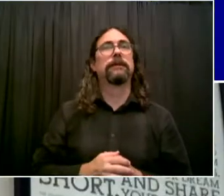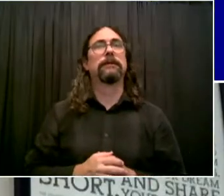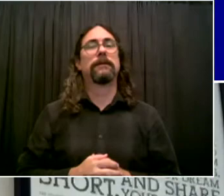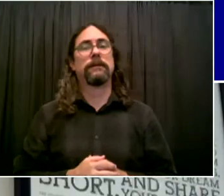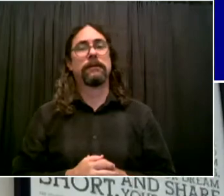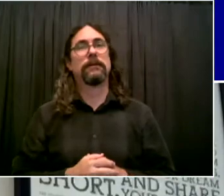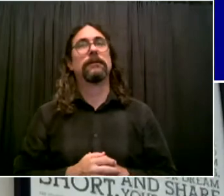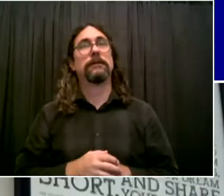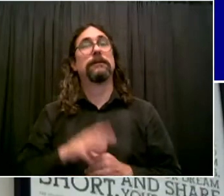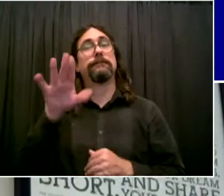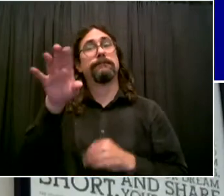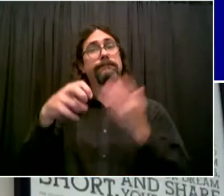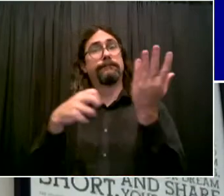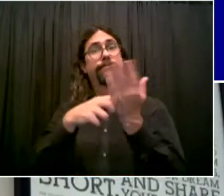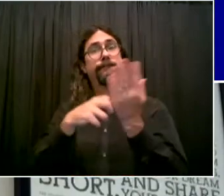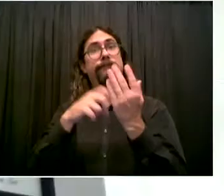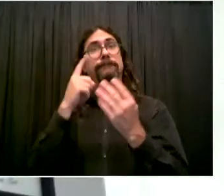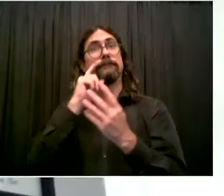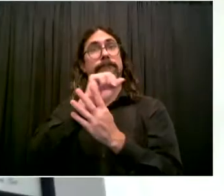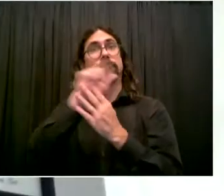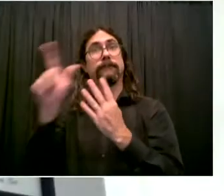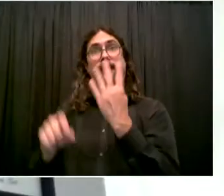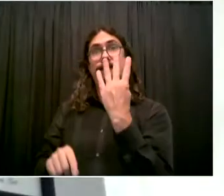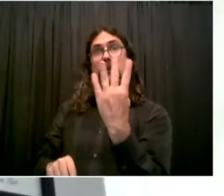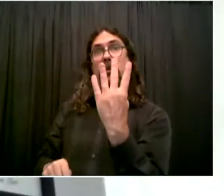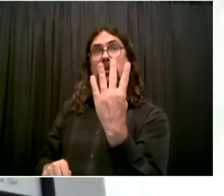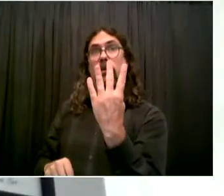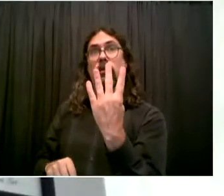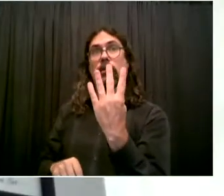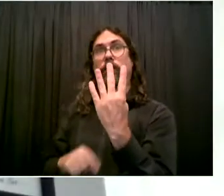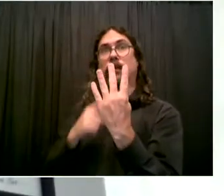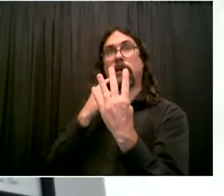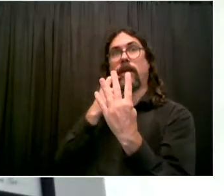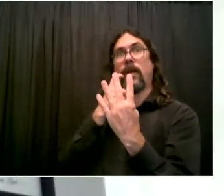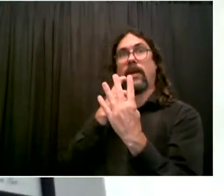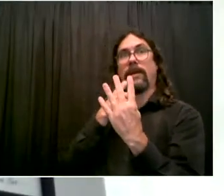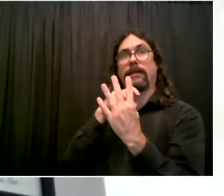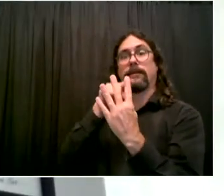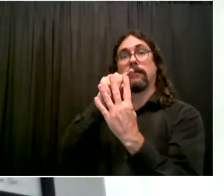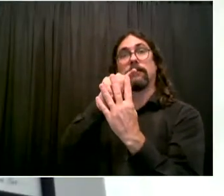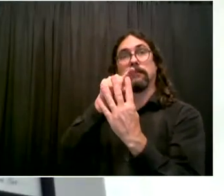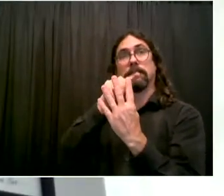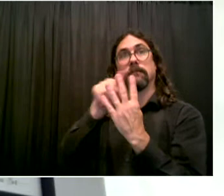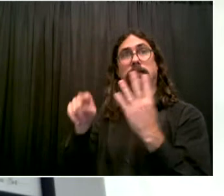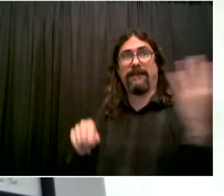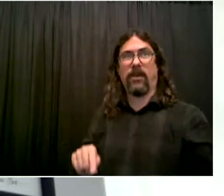FOR THE CITY, DAN GROSS. TICKETS FOR ALSO ALL FOR,